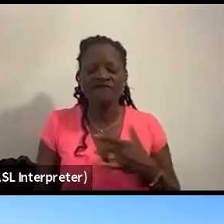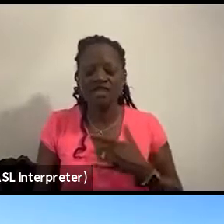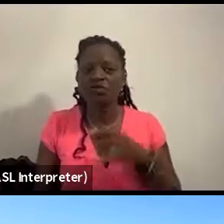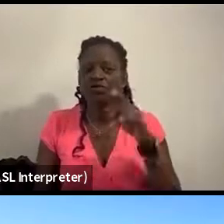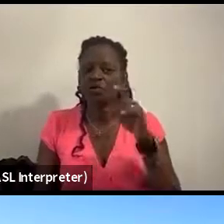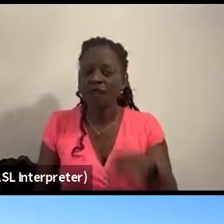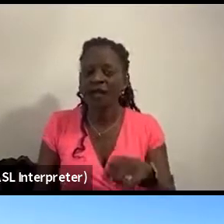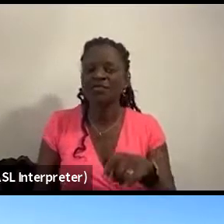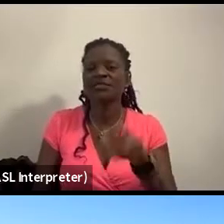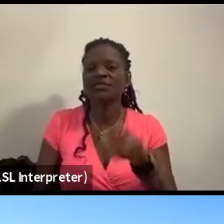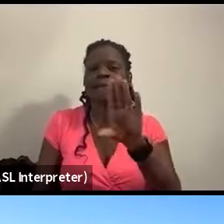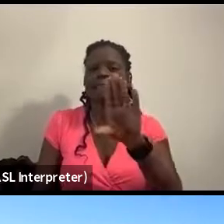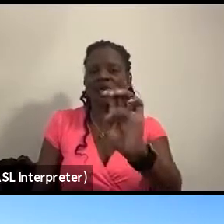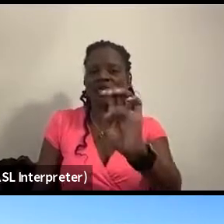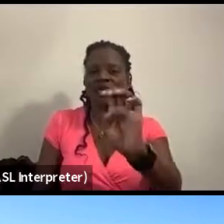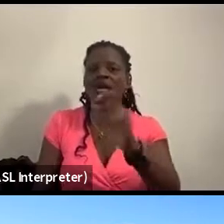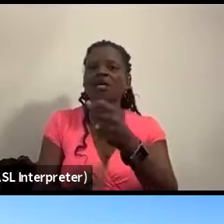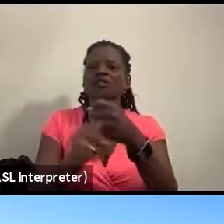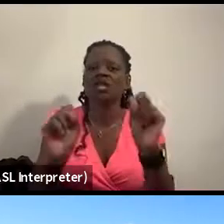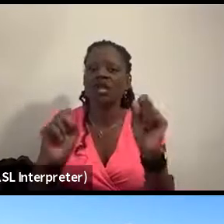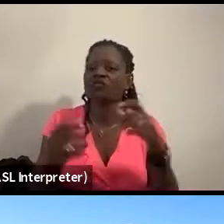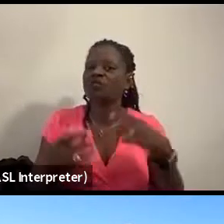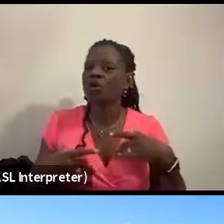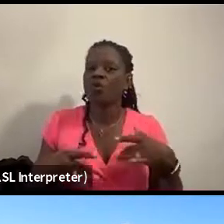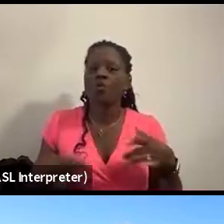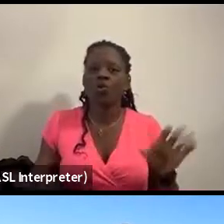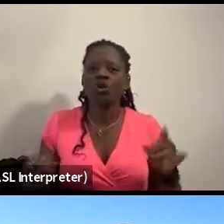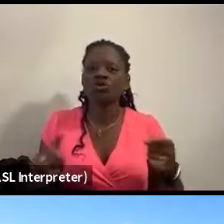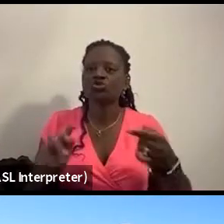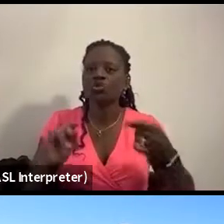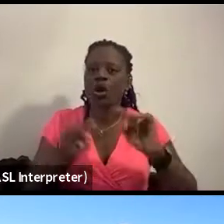Obviously, it's not to hurt anybody. So I think a lot of us are really